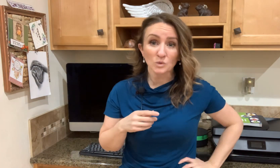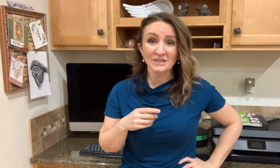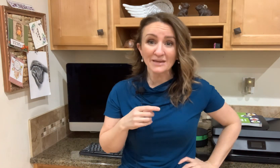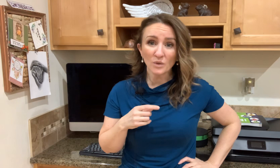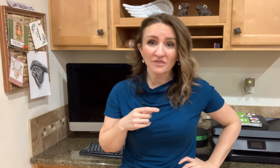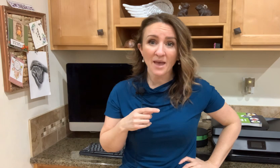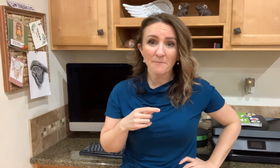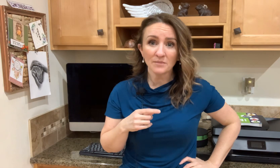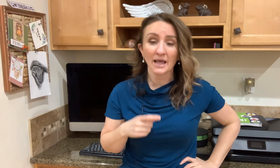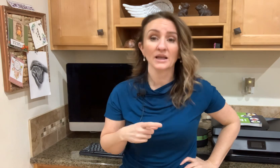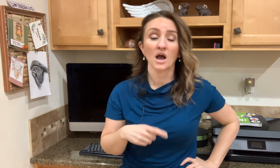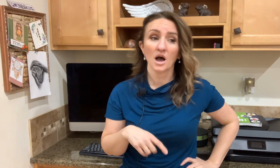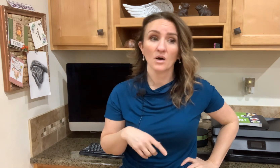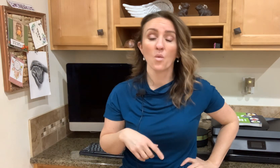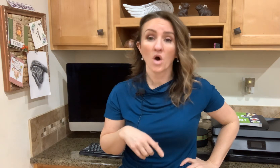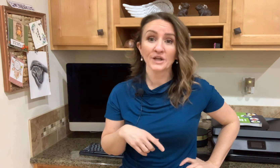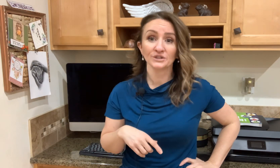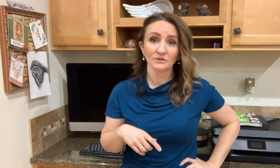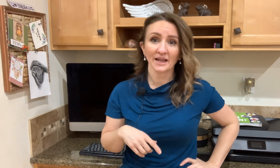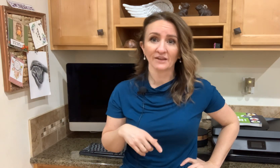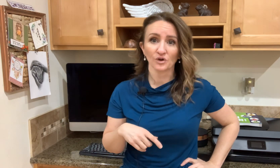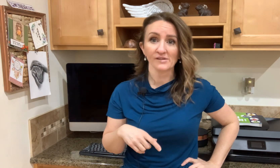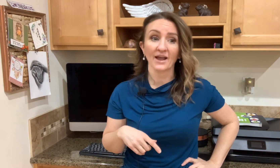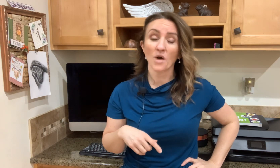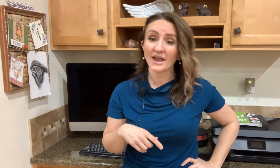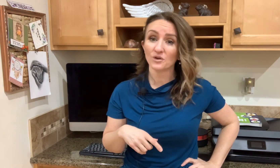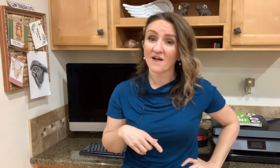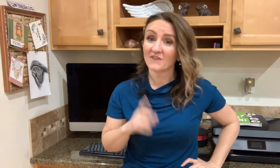with them like 1..2.. like if you're saying "okay you've got five